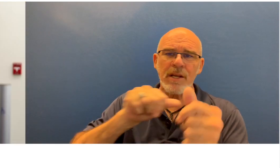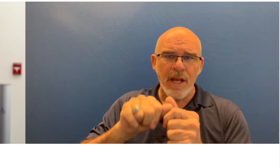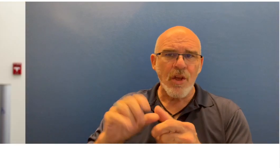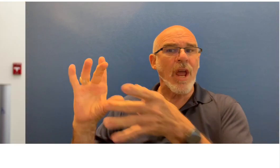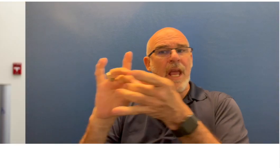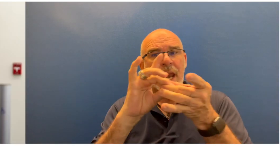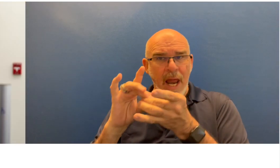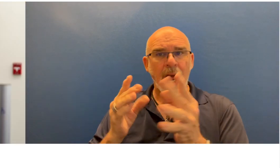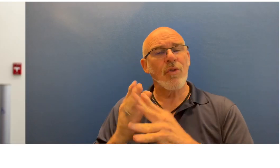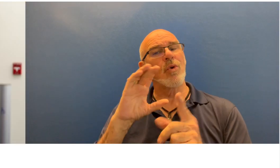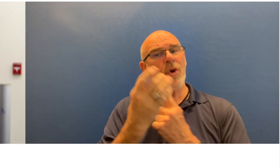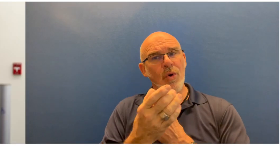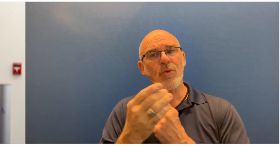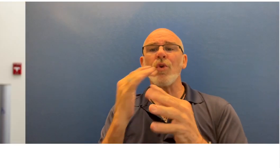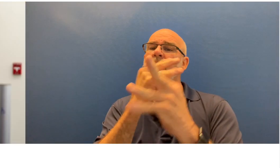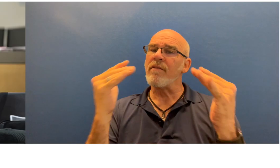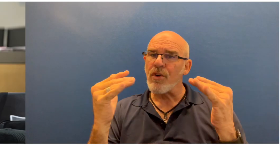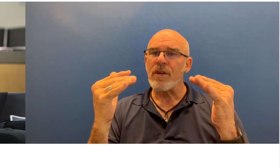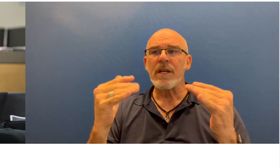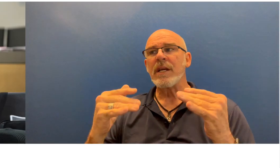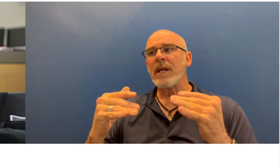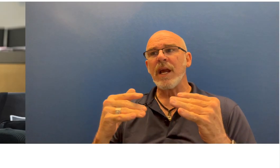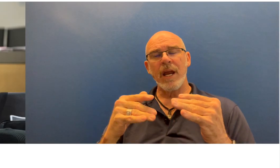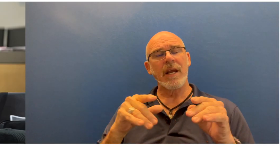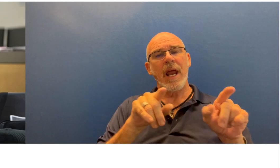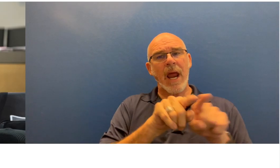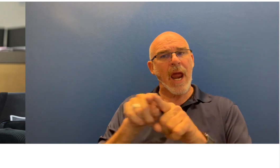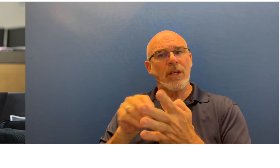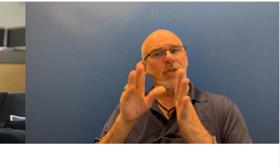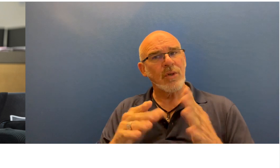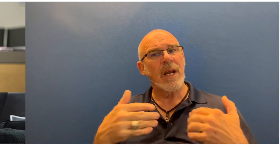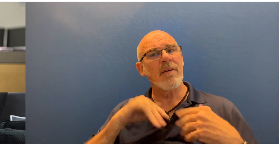and develop themselves as students, and have the support that they need to do that